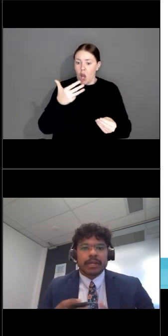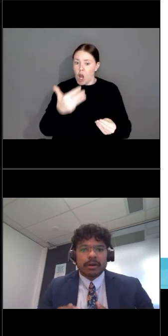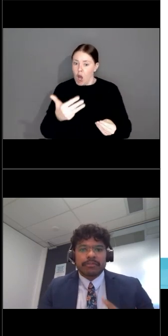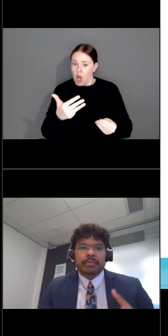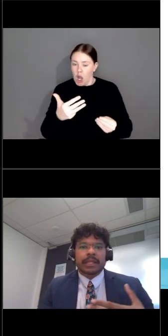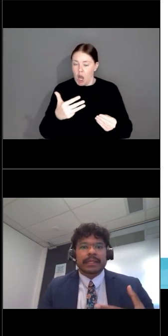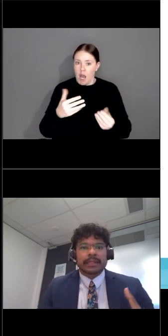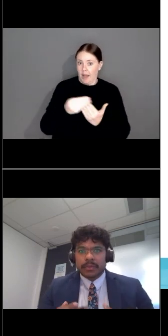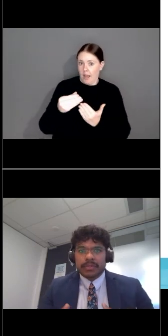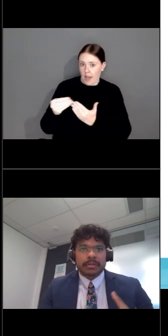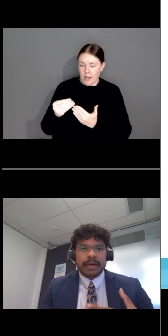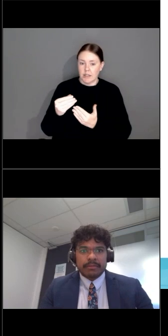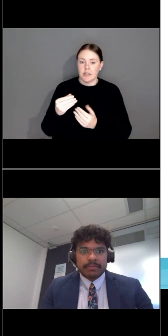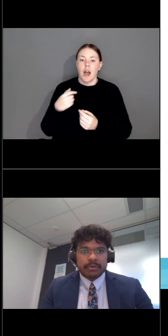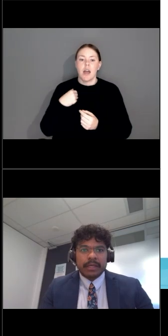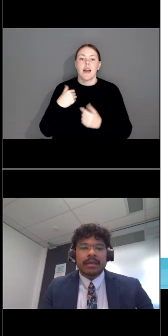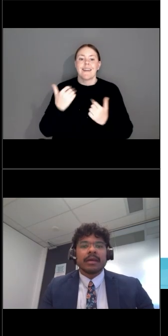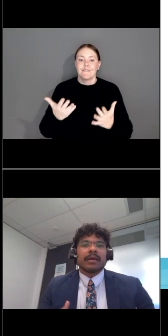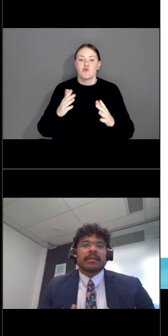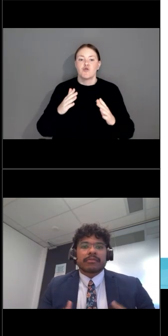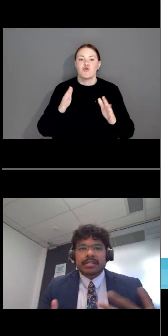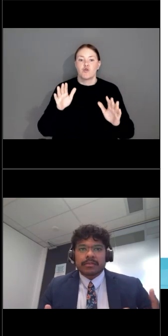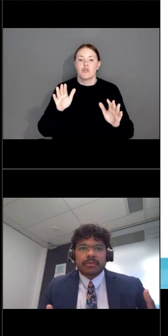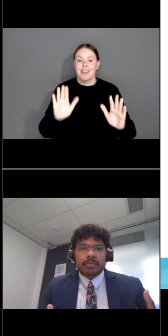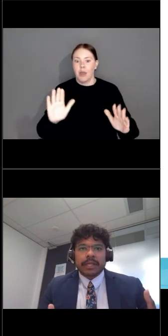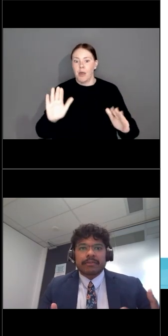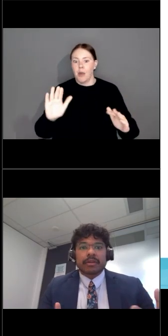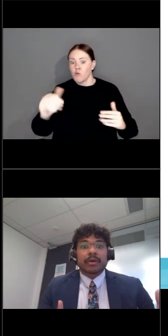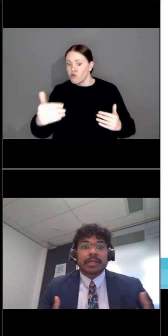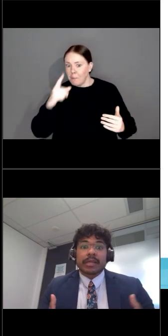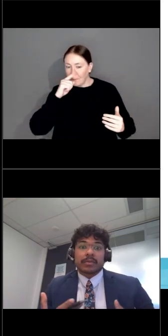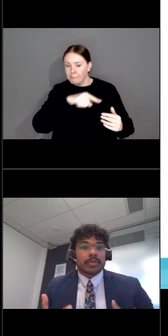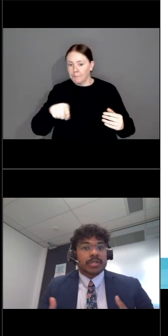read off the plan language on the back for me and the rest of the will have a go at guessing which